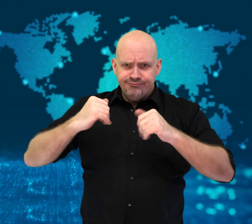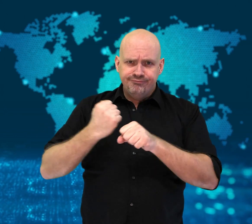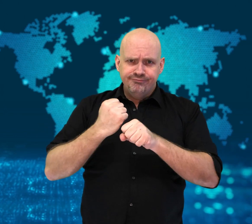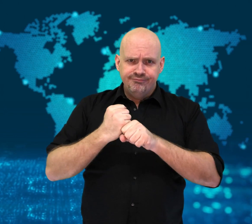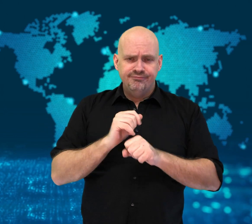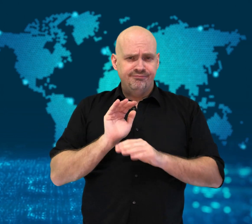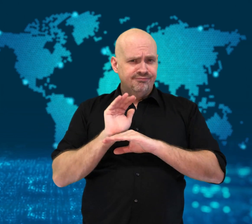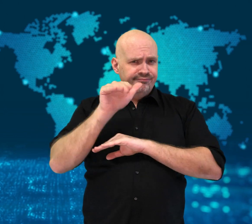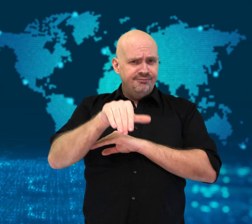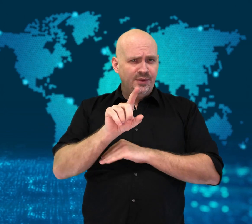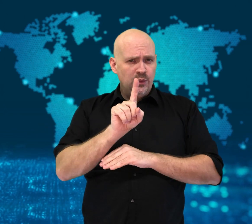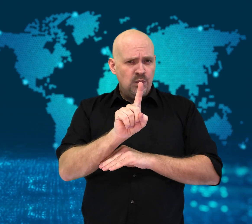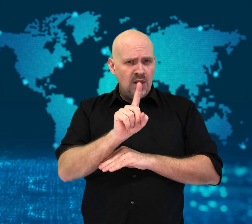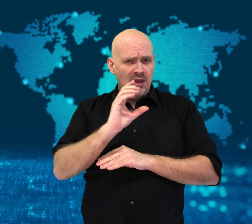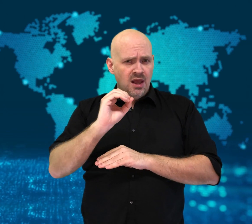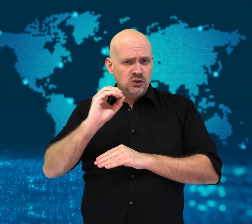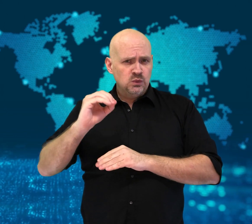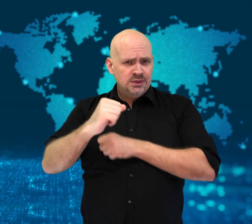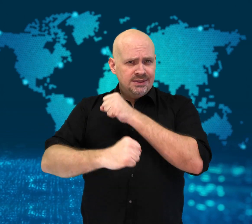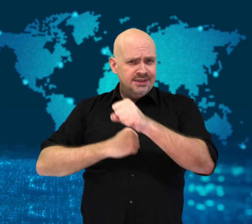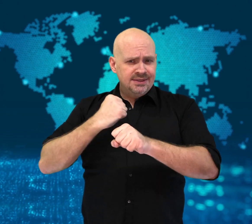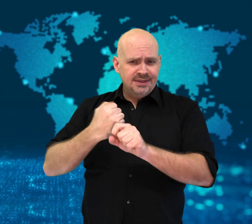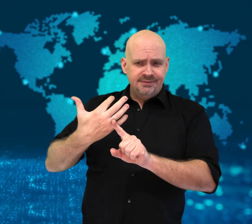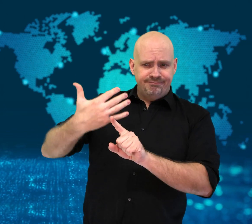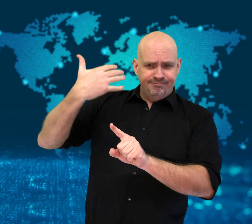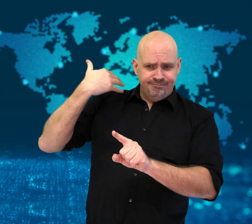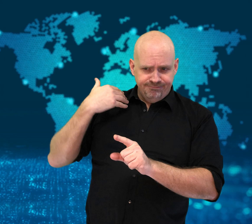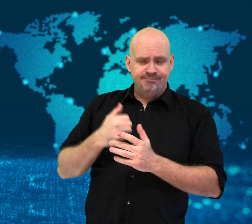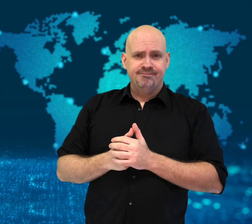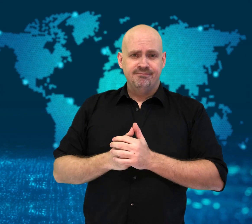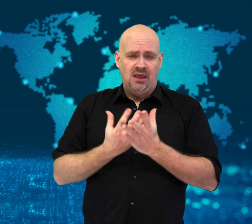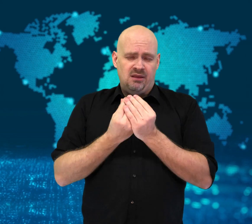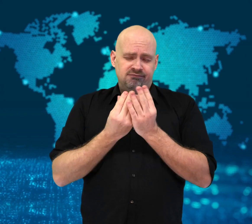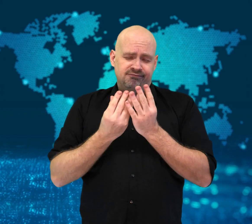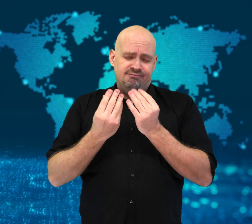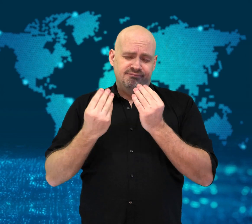and is home to hundreds of coffins.